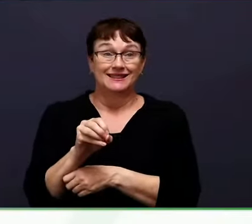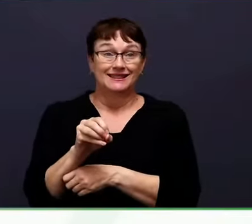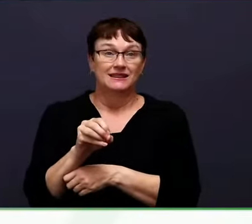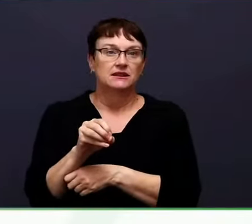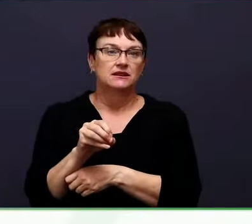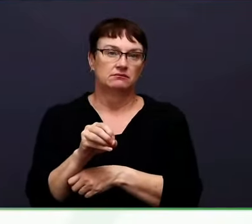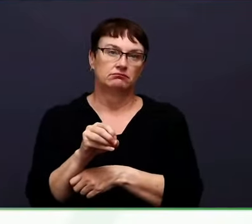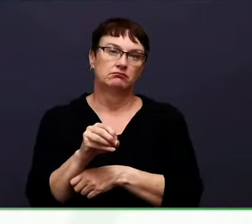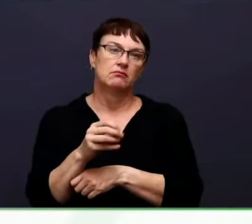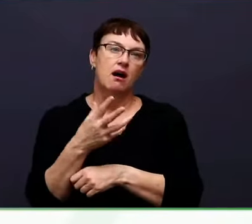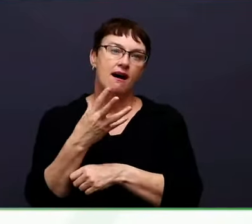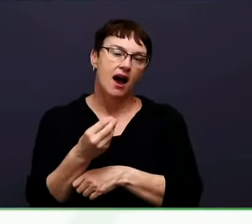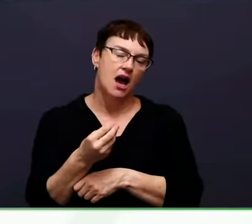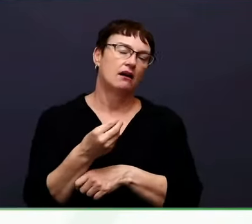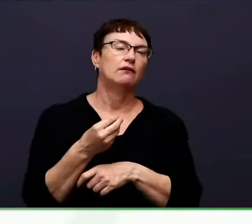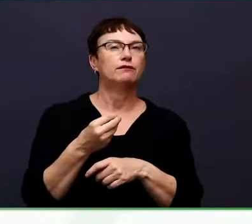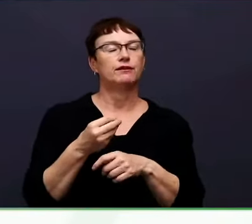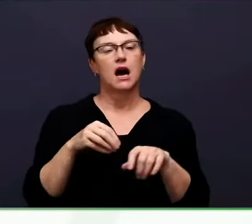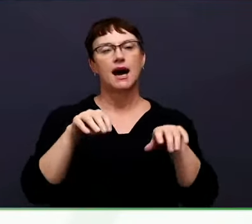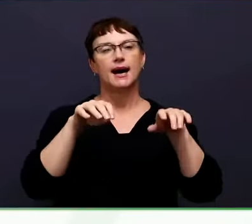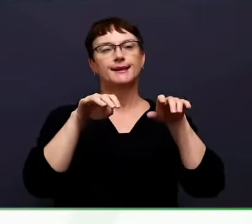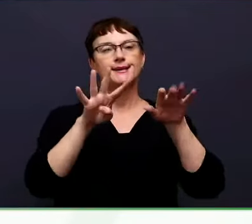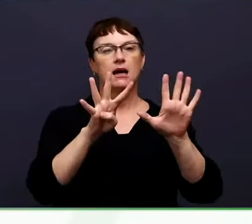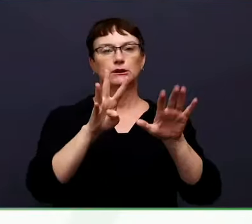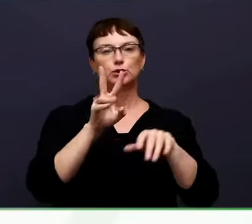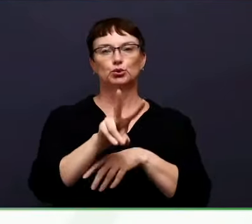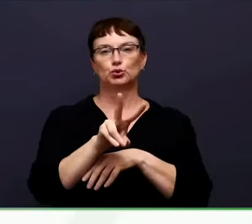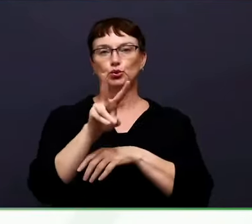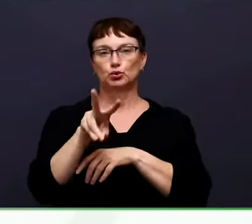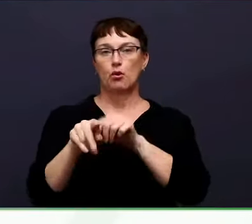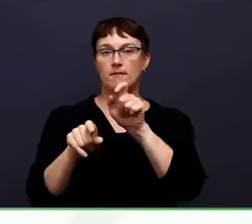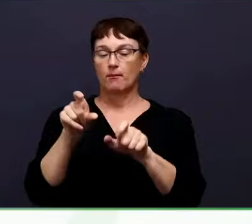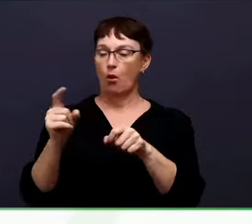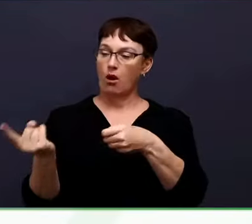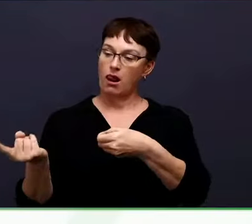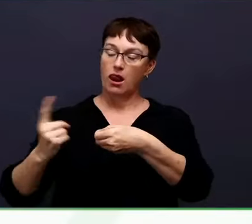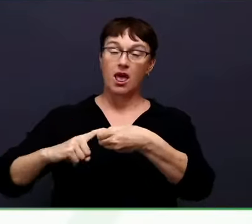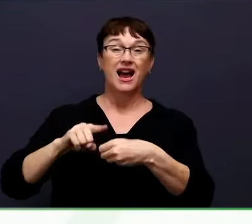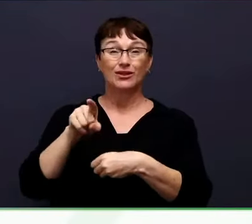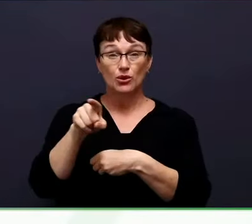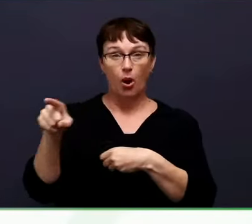average of Swedish voters. Voter participation for Sweden as it nation is 84.2.